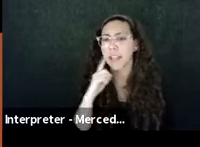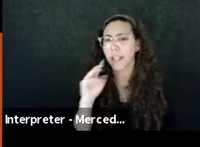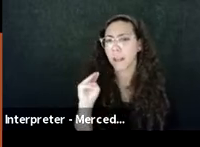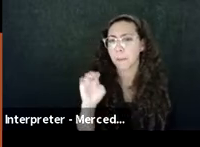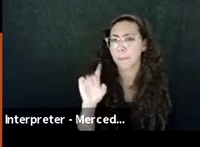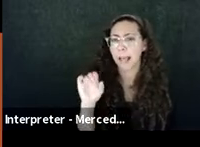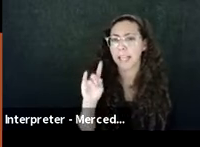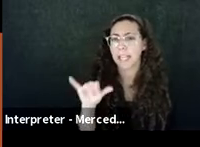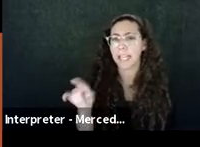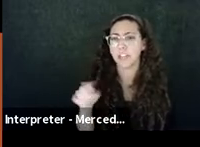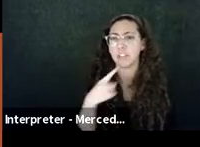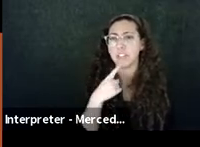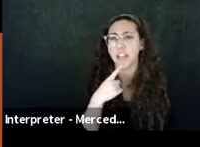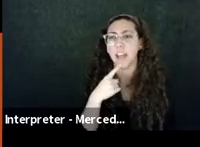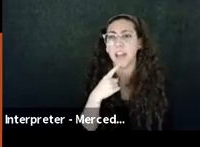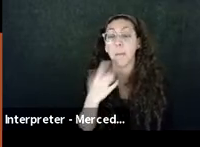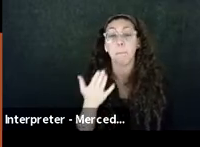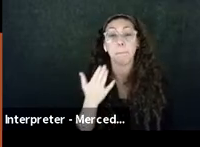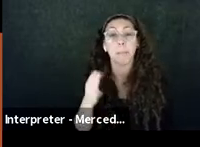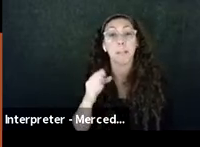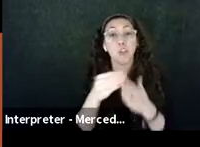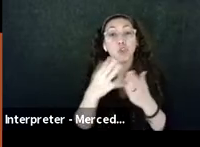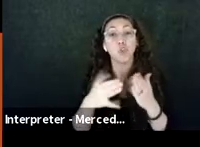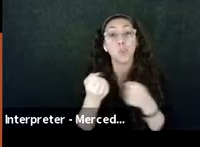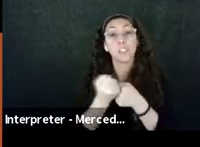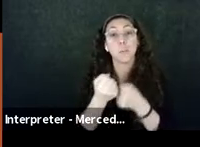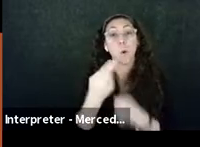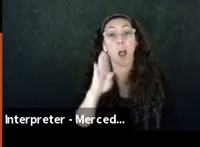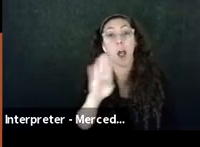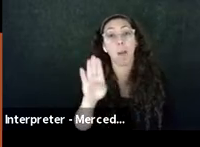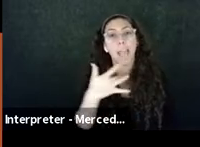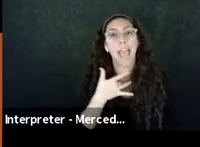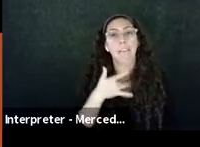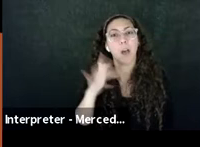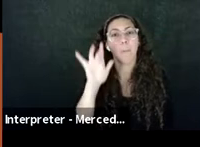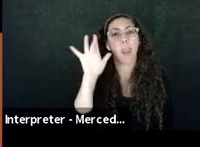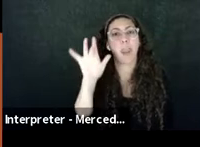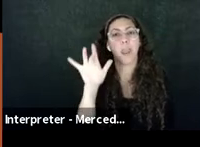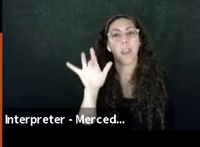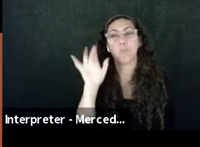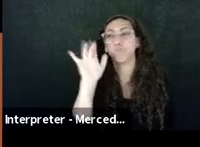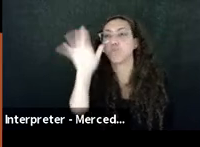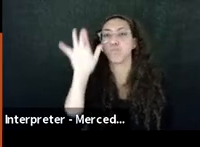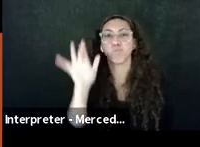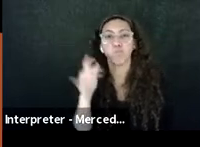Natalie Chavez: Student have the students support how good job melody. That's another good one with the students support have that's an interesting idea. So I could talk to tech support about that.